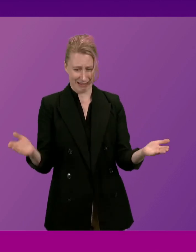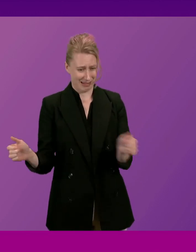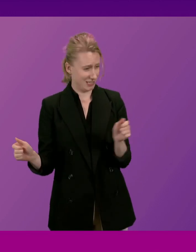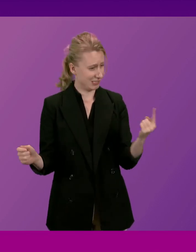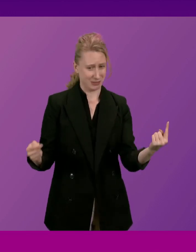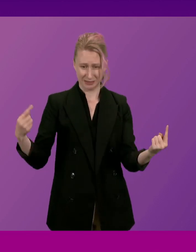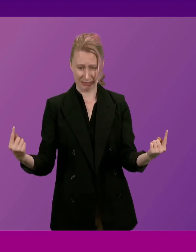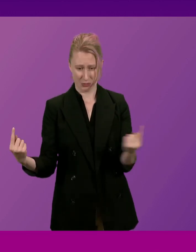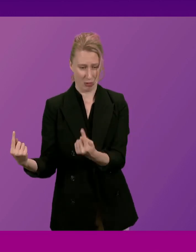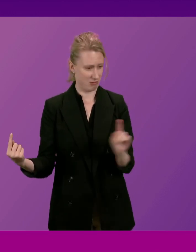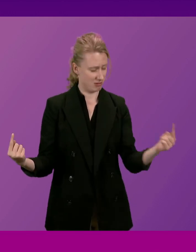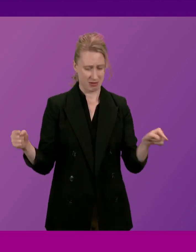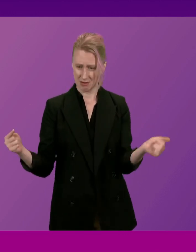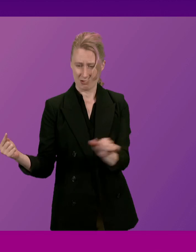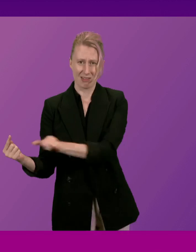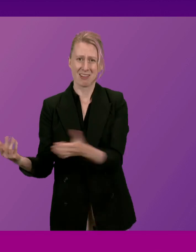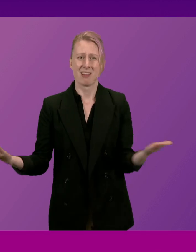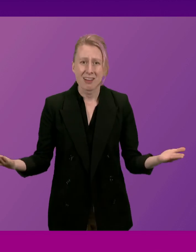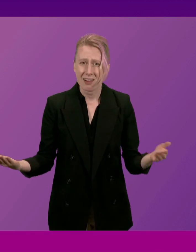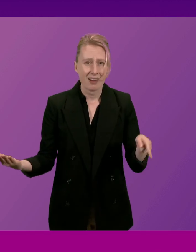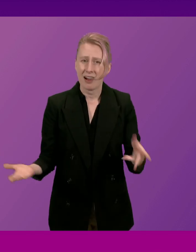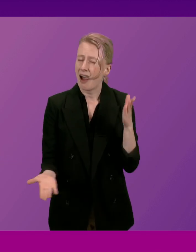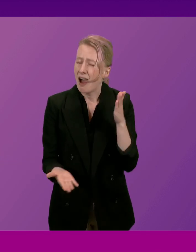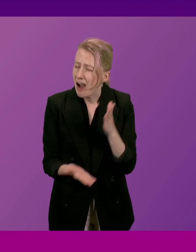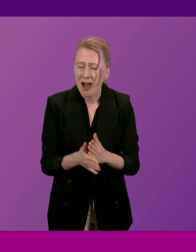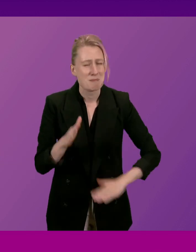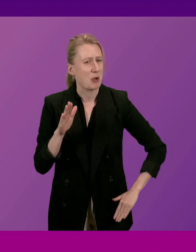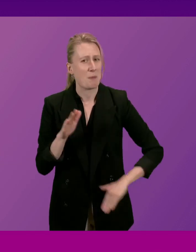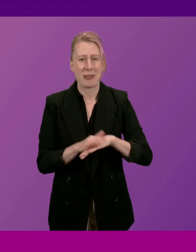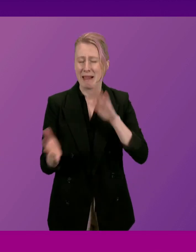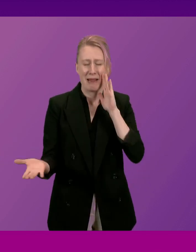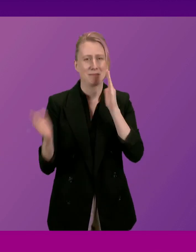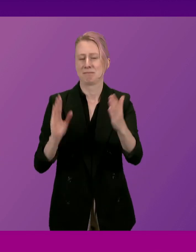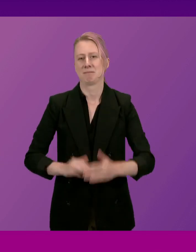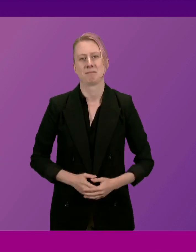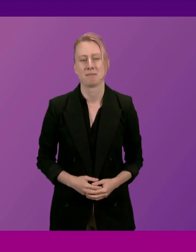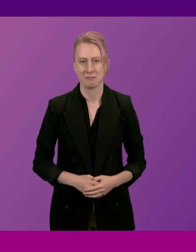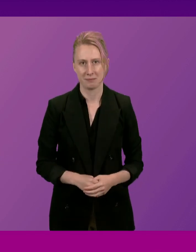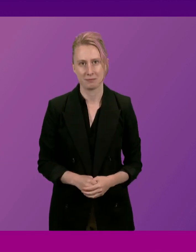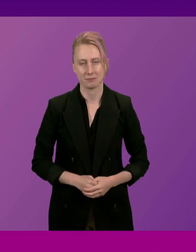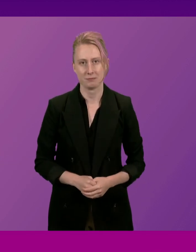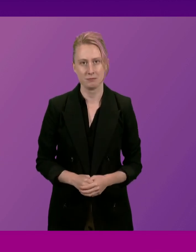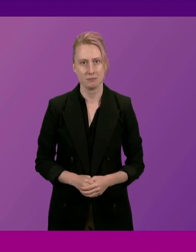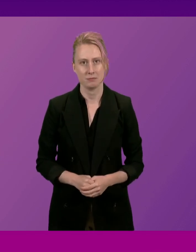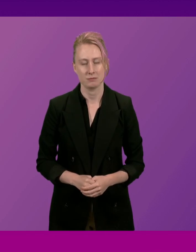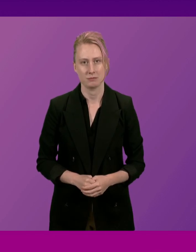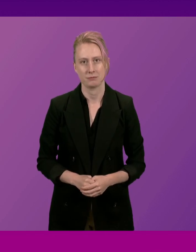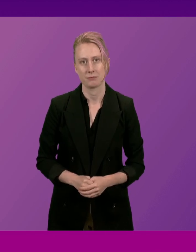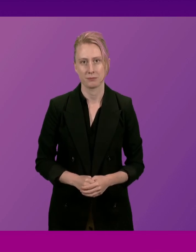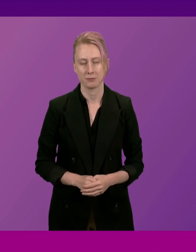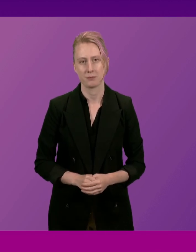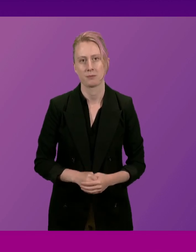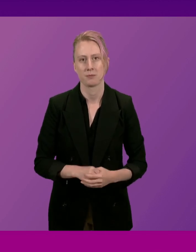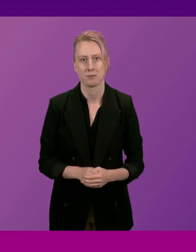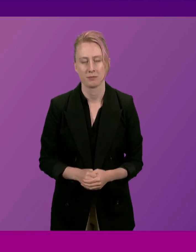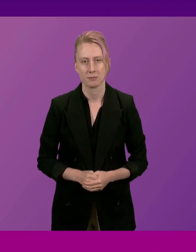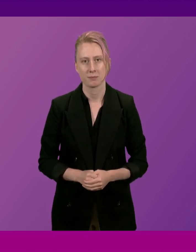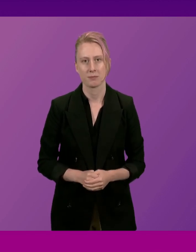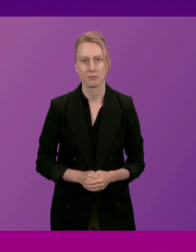other on the Conservative benches. They are utterly and completely incoherent.